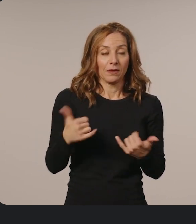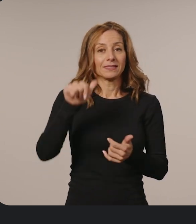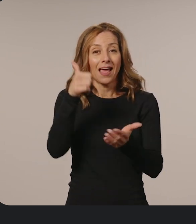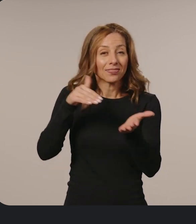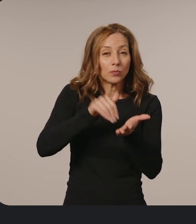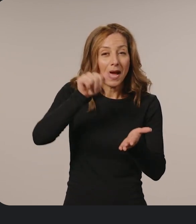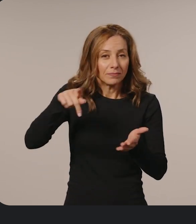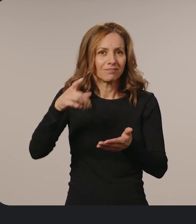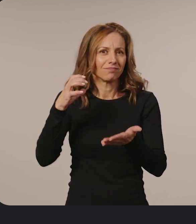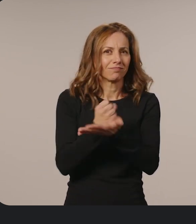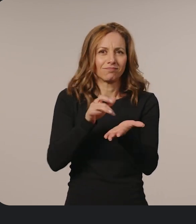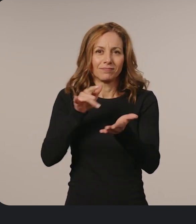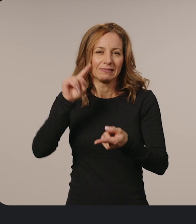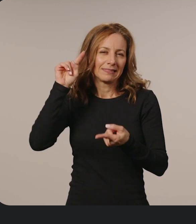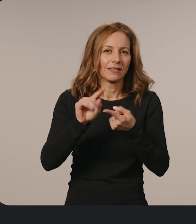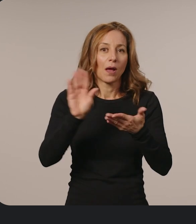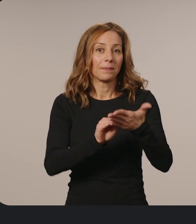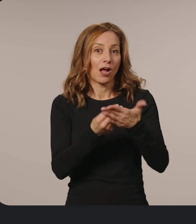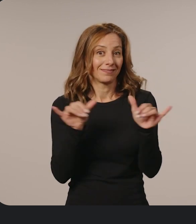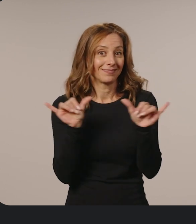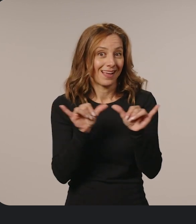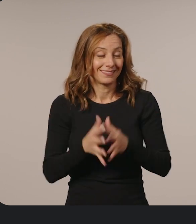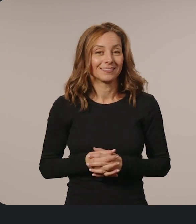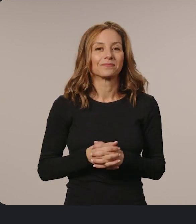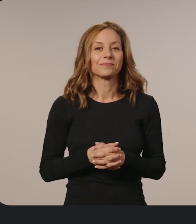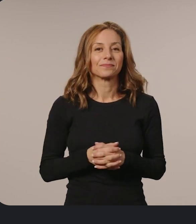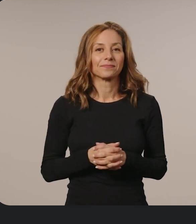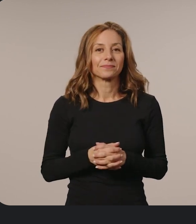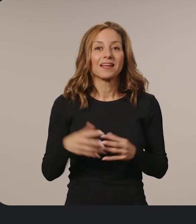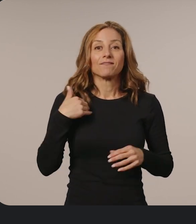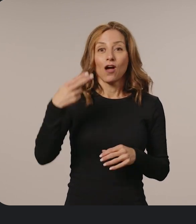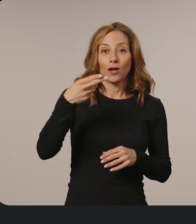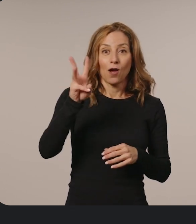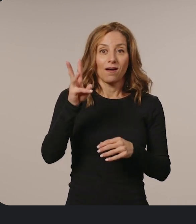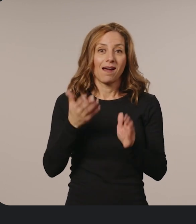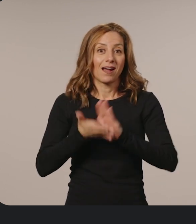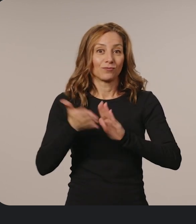And to date, over 10,000 apps have taken advantage of this to reduce their binary size.